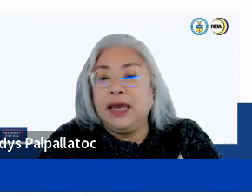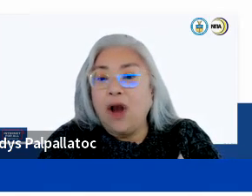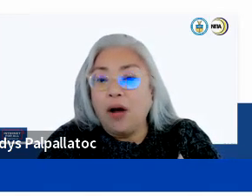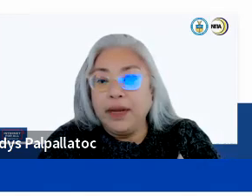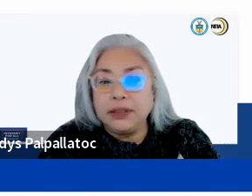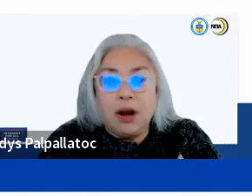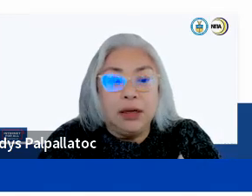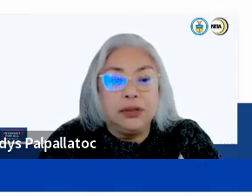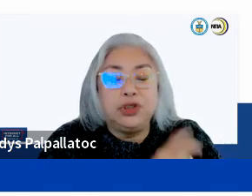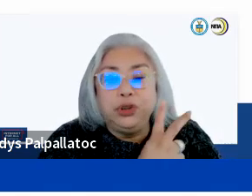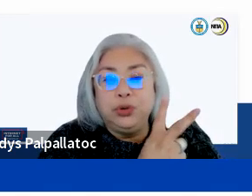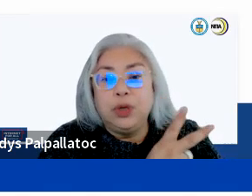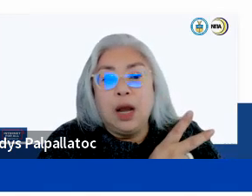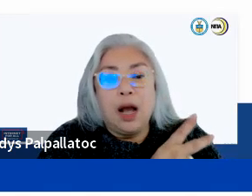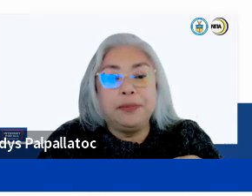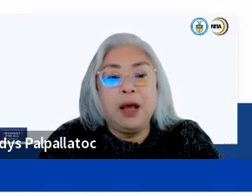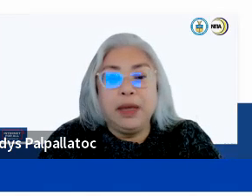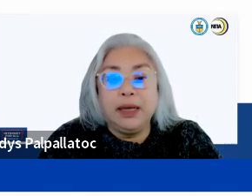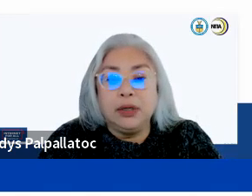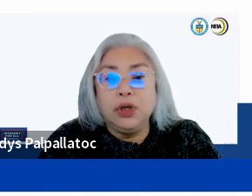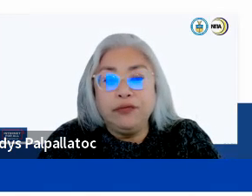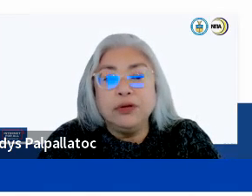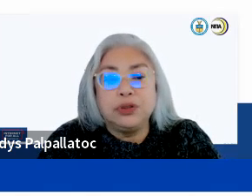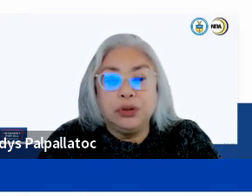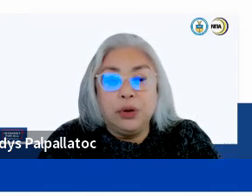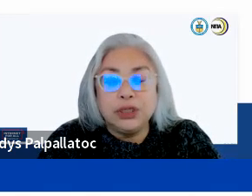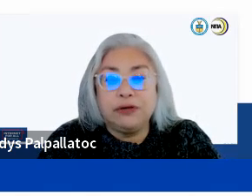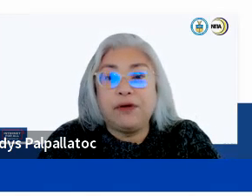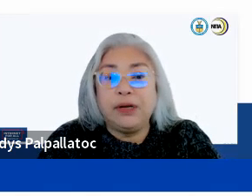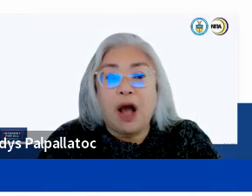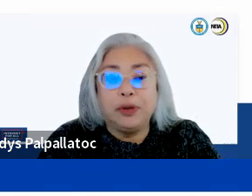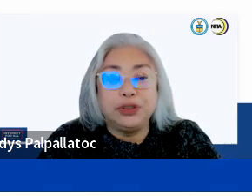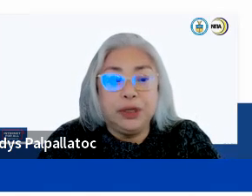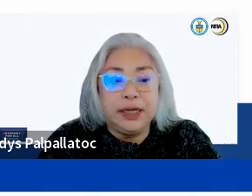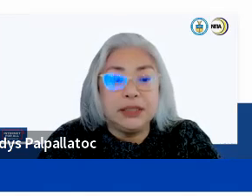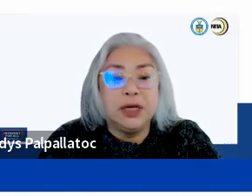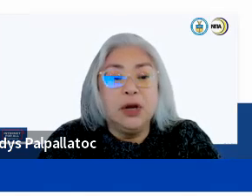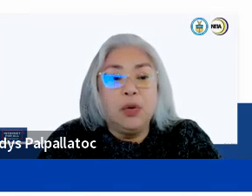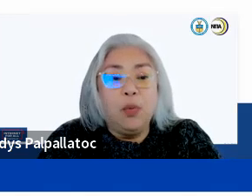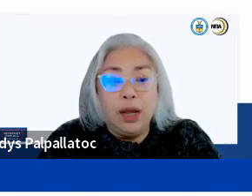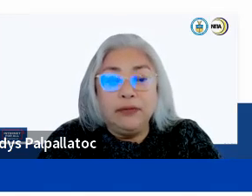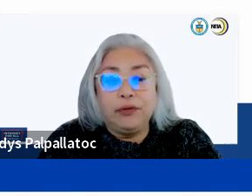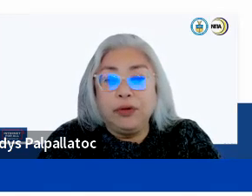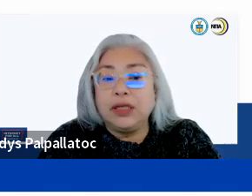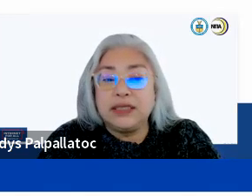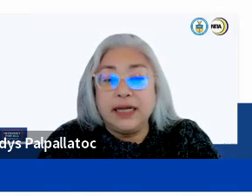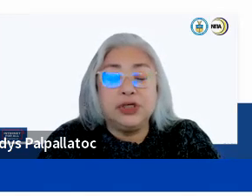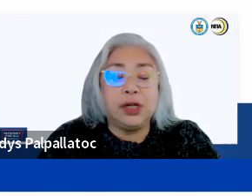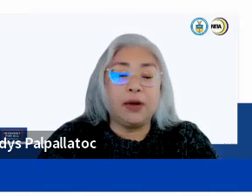seeking comment on 2 upcoming Nofos, or Notice of funding opportunities, one for the State digital